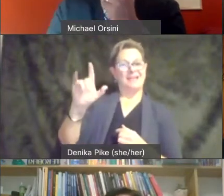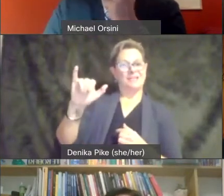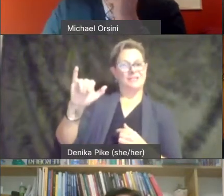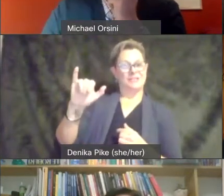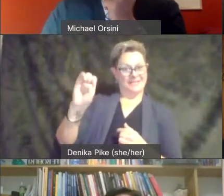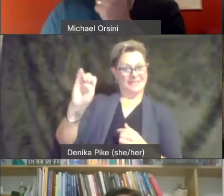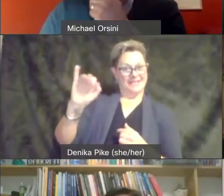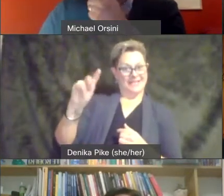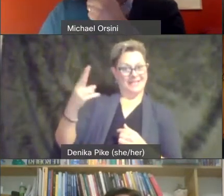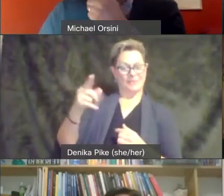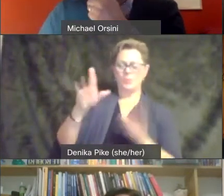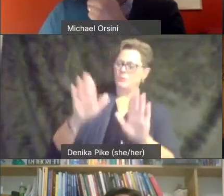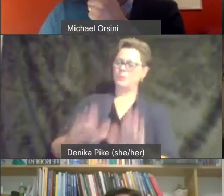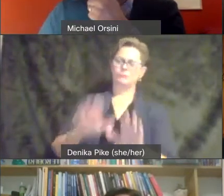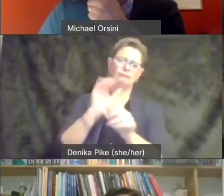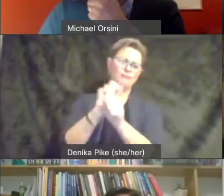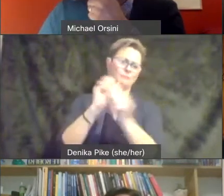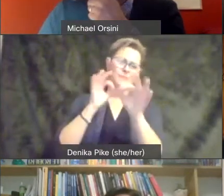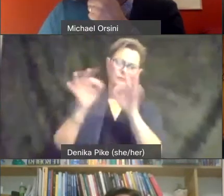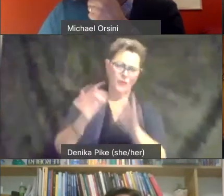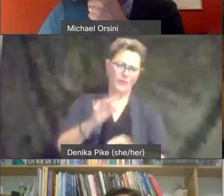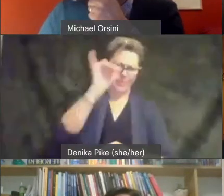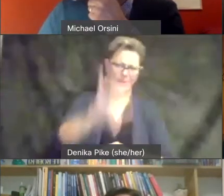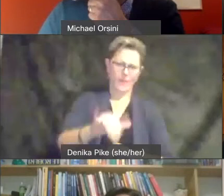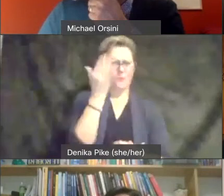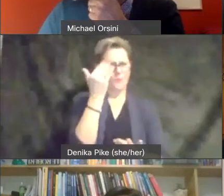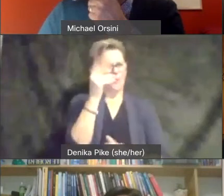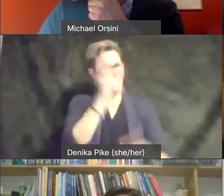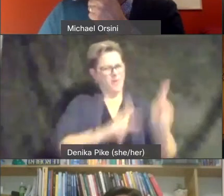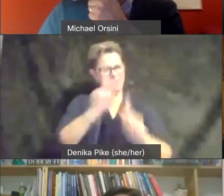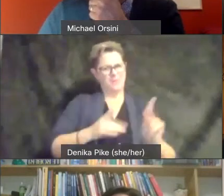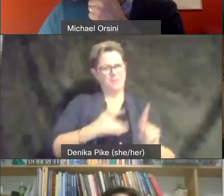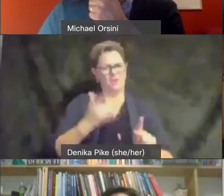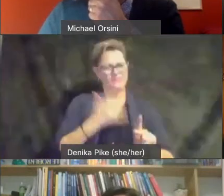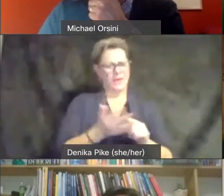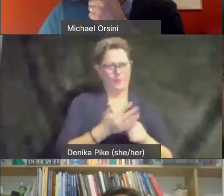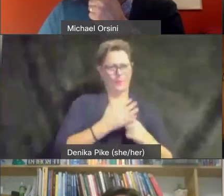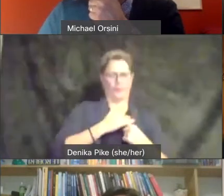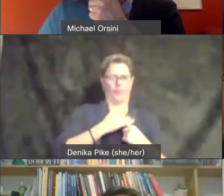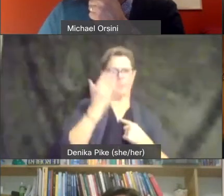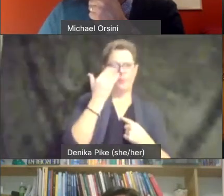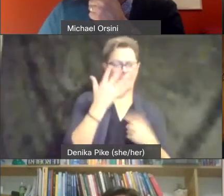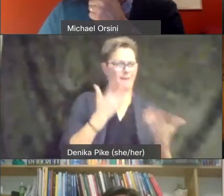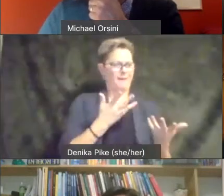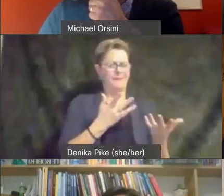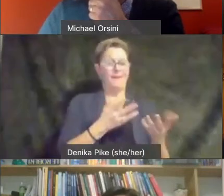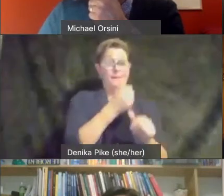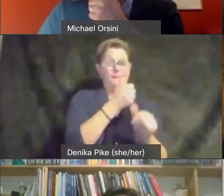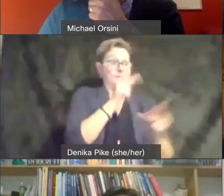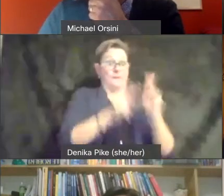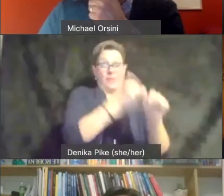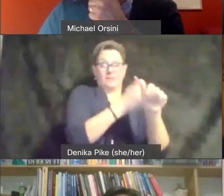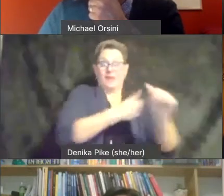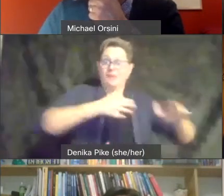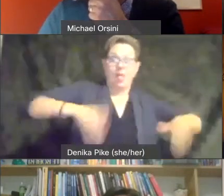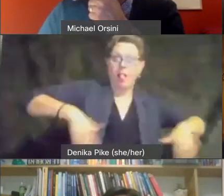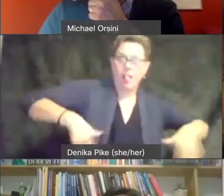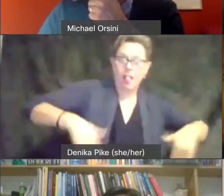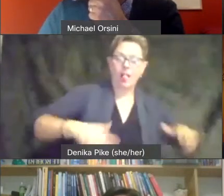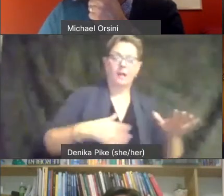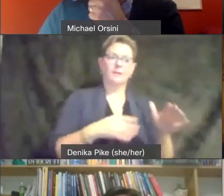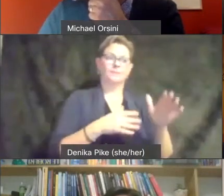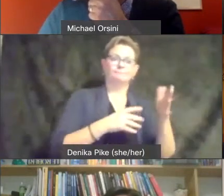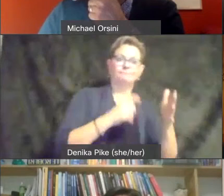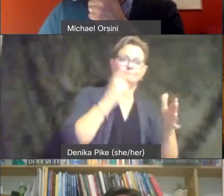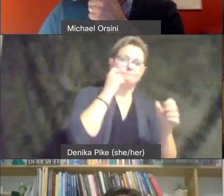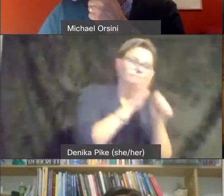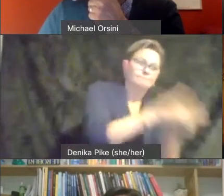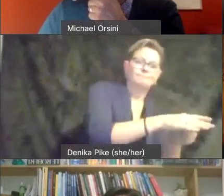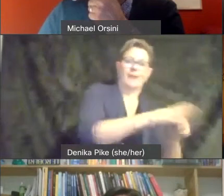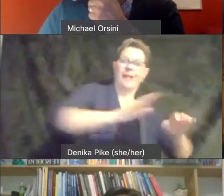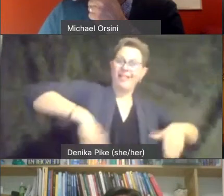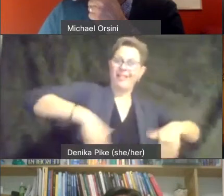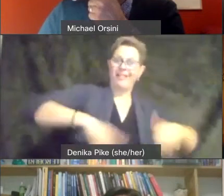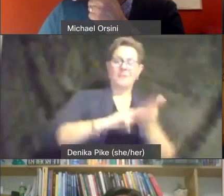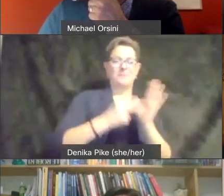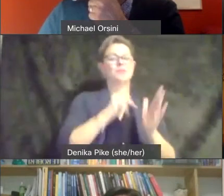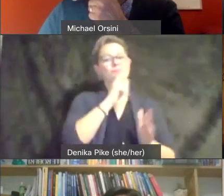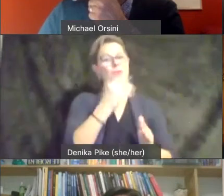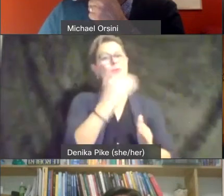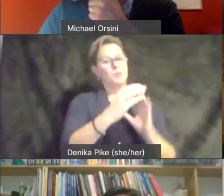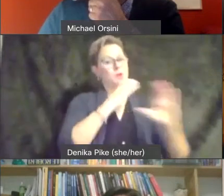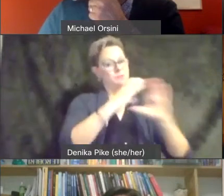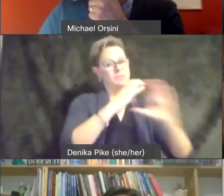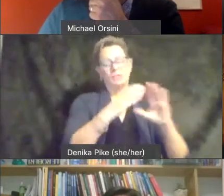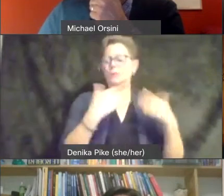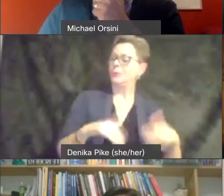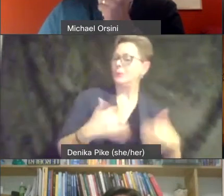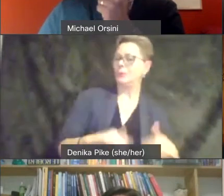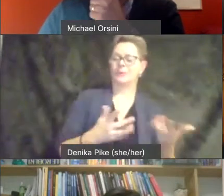Why we do really have to to think about why people do feel marginalized, especially people who aren't actually marginalized. And that's like a that's a really big conversation to have. And I, I love how you bring up to it with the American South and how it's.